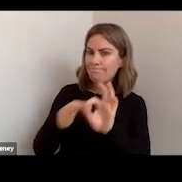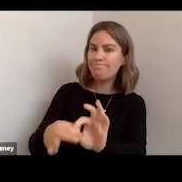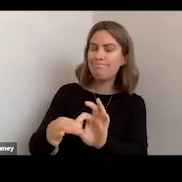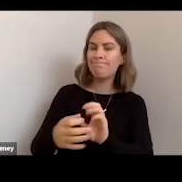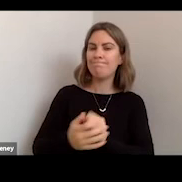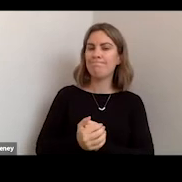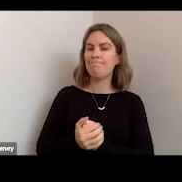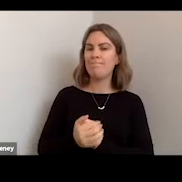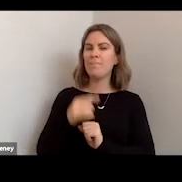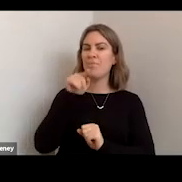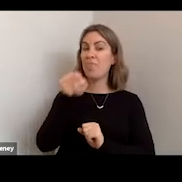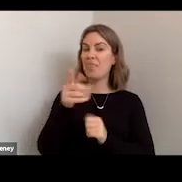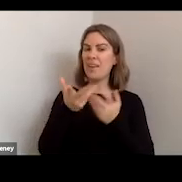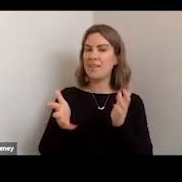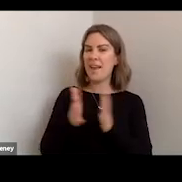I've worked for some entertainment venues and we do